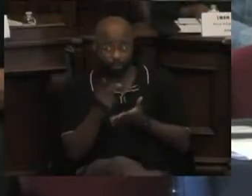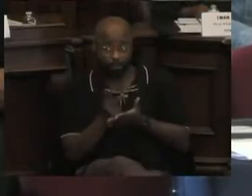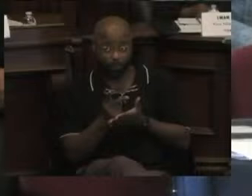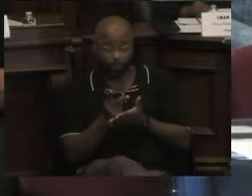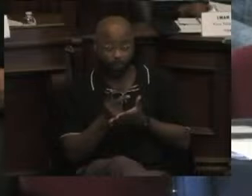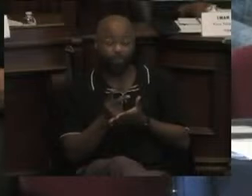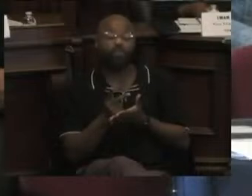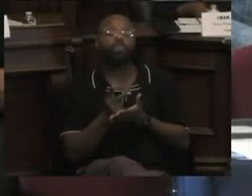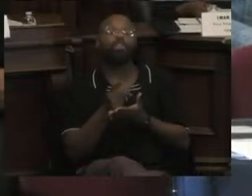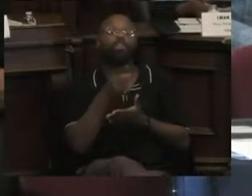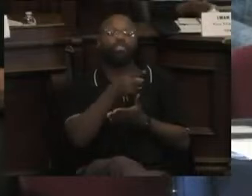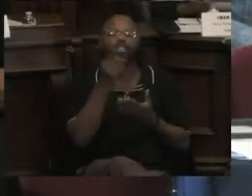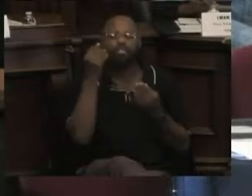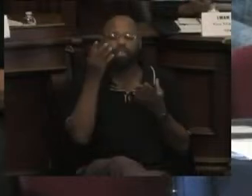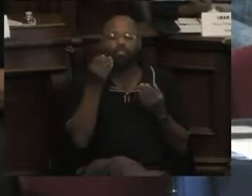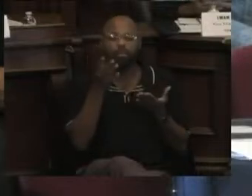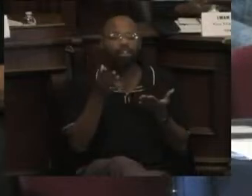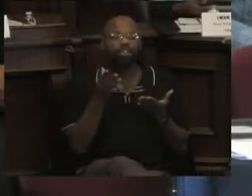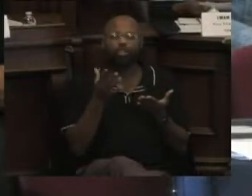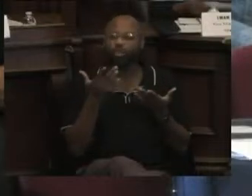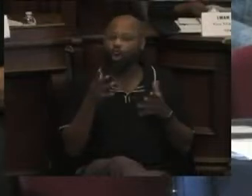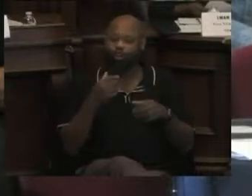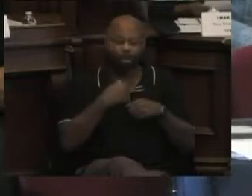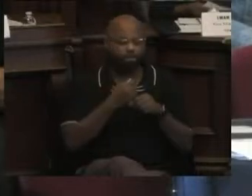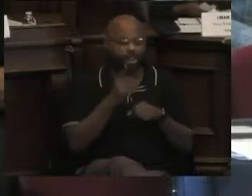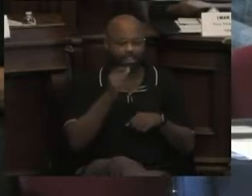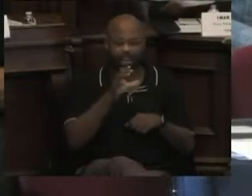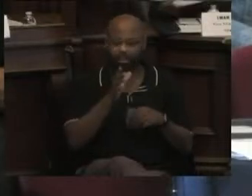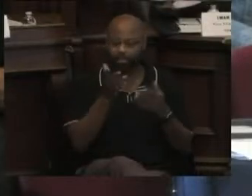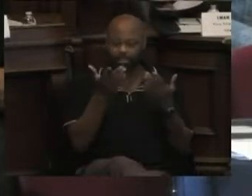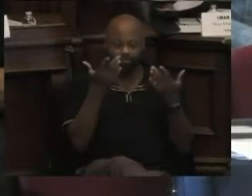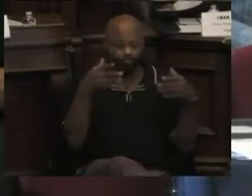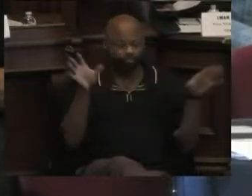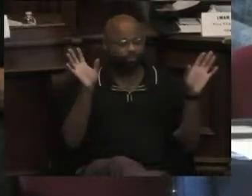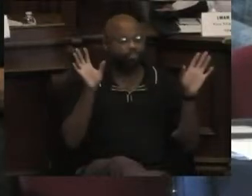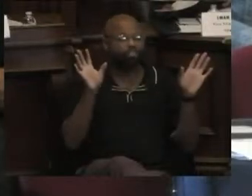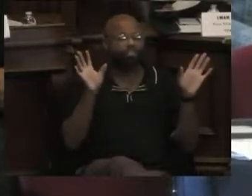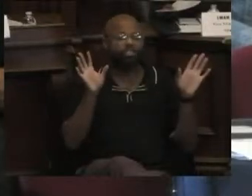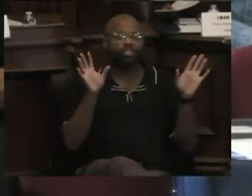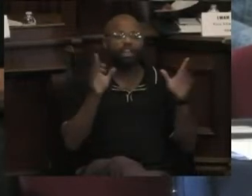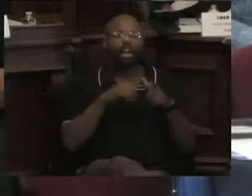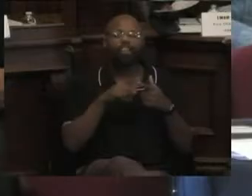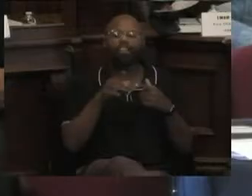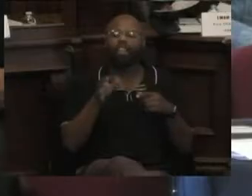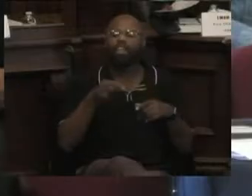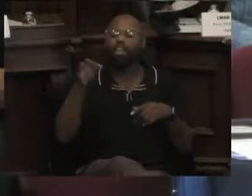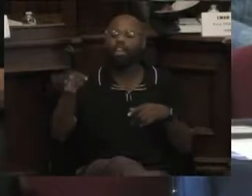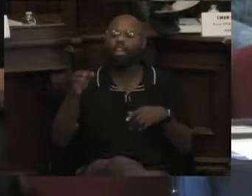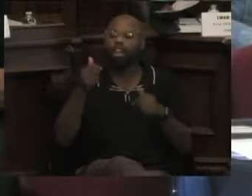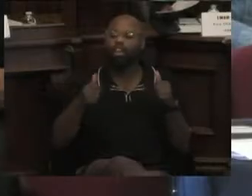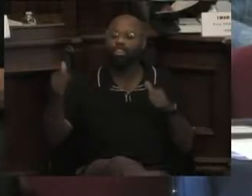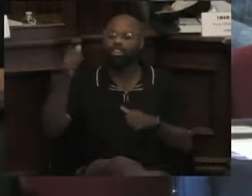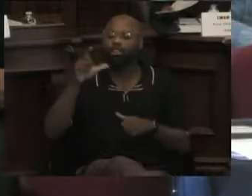important to know is once it is hopefully approved, then this